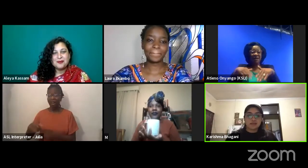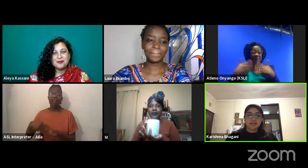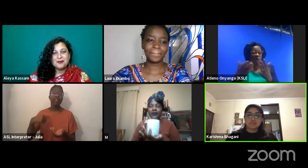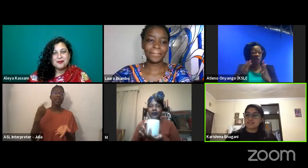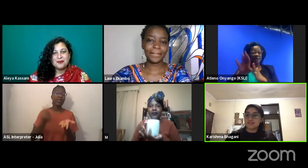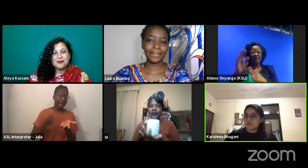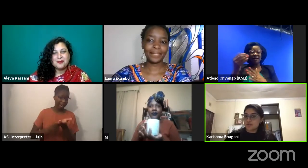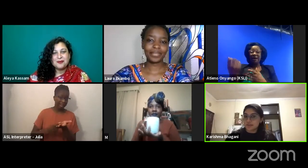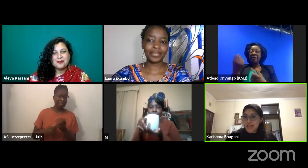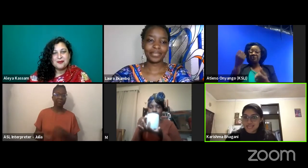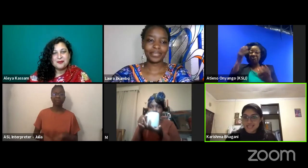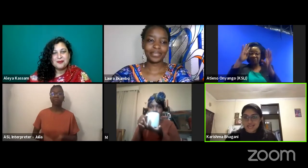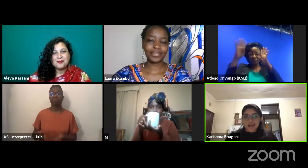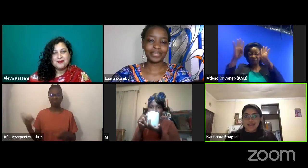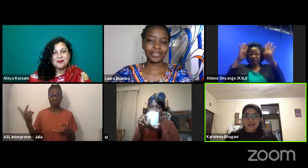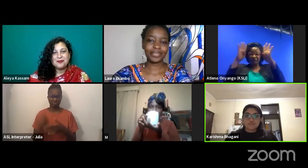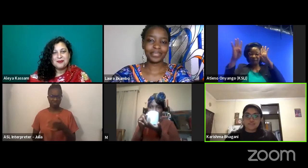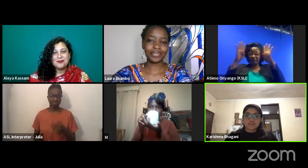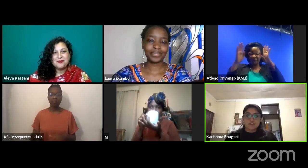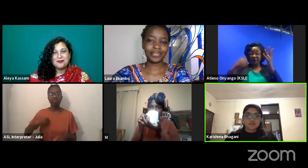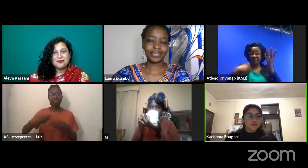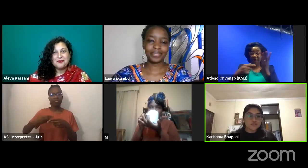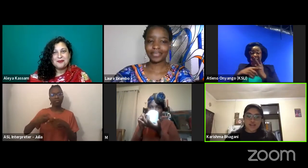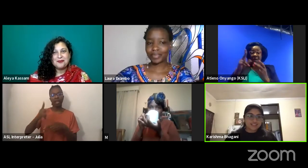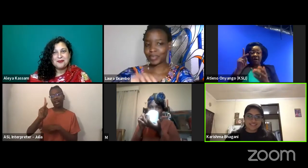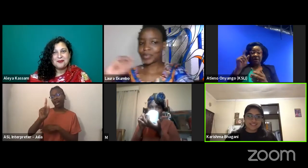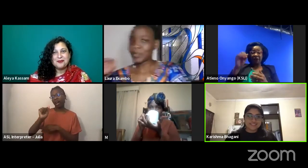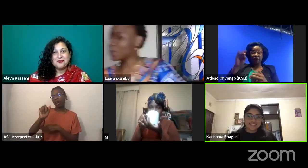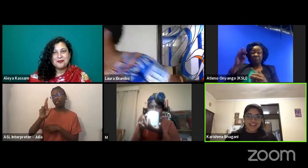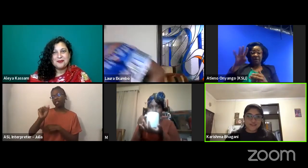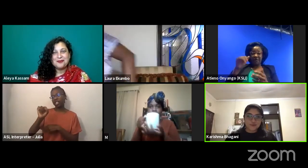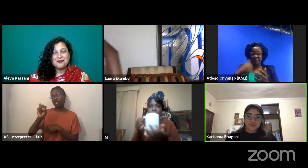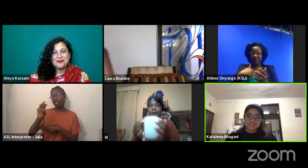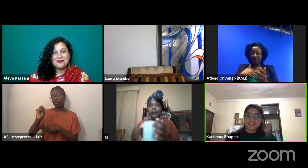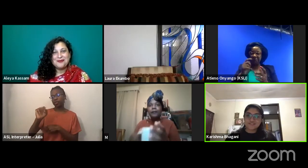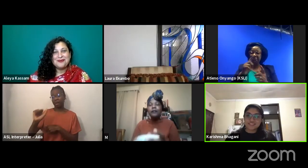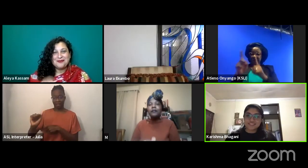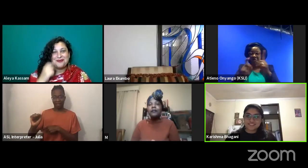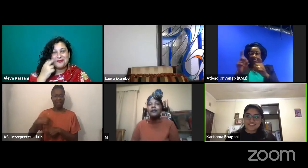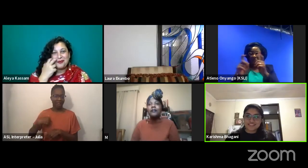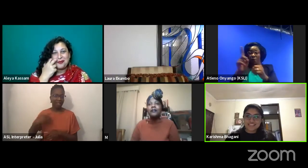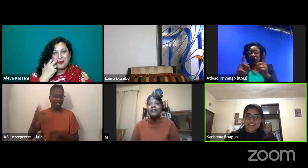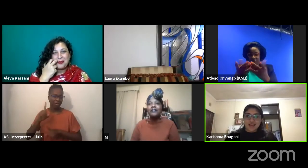My name is Karishma Bhagani, I am the question asker, as I like to call myself of the series,